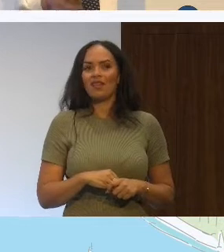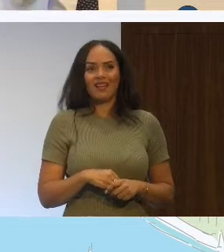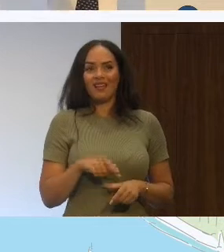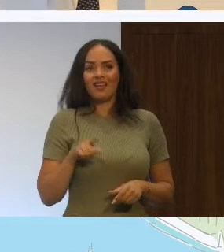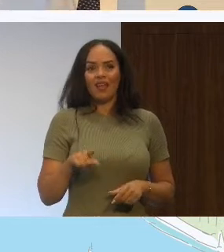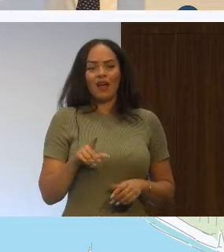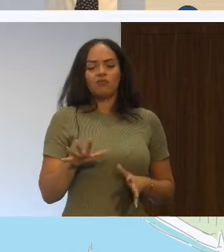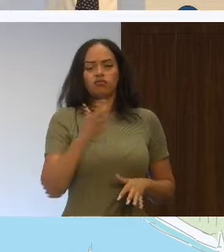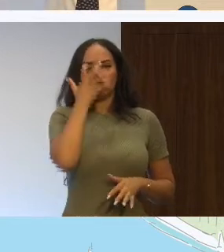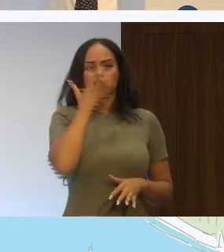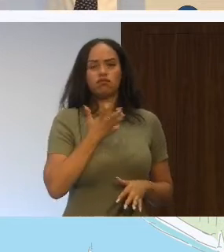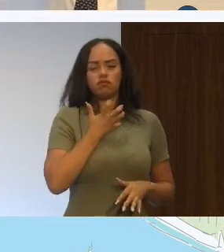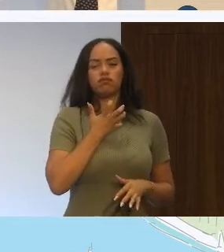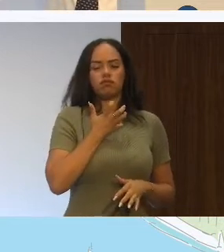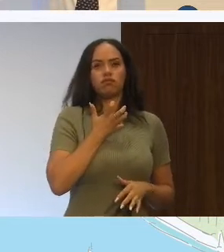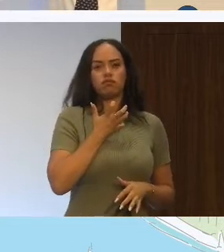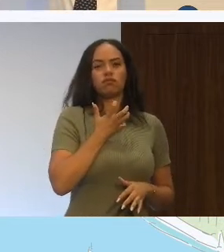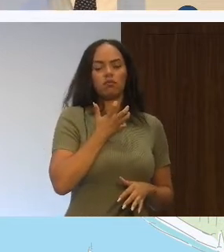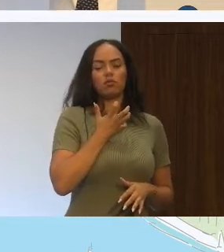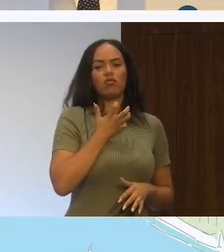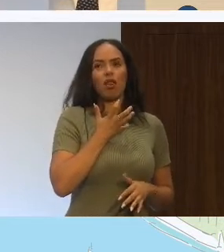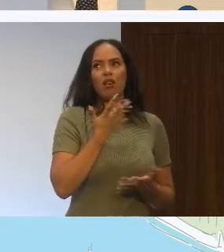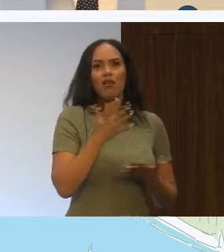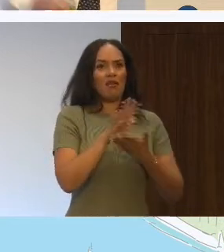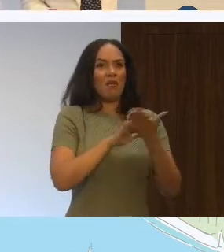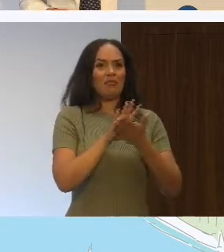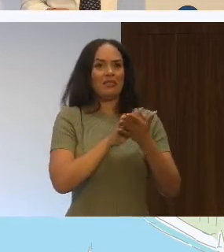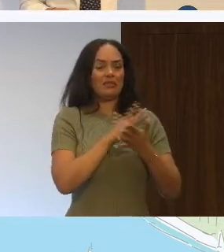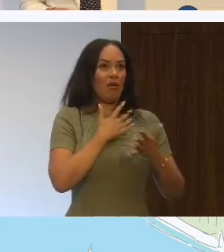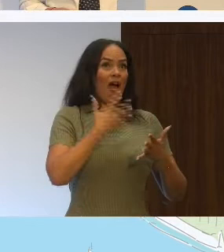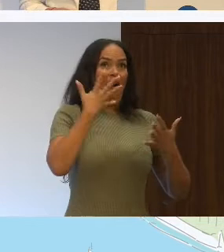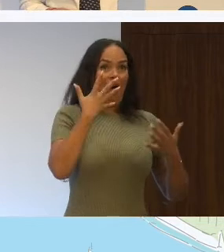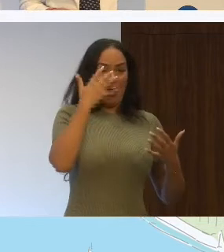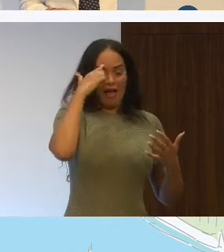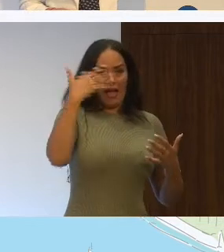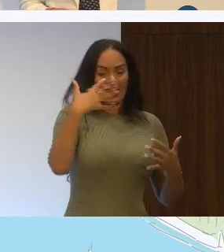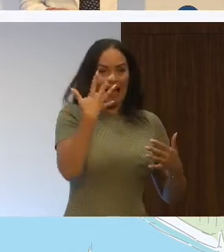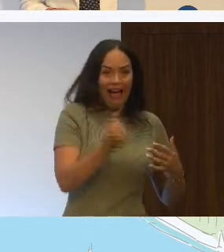because you're either coming up or you've got a headache or you're coming down. You just feel generally rubbish the whole time.